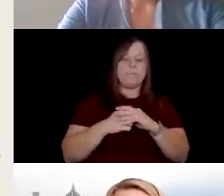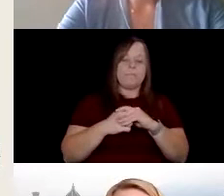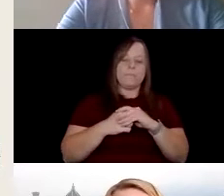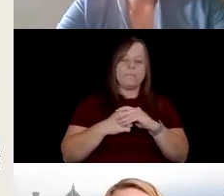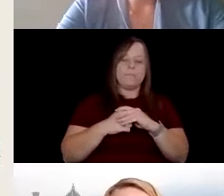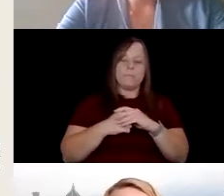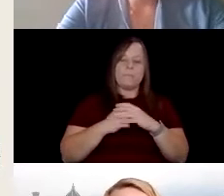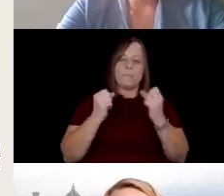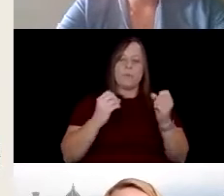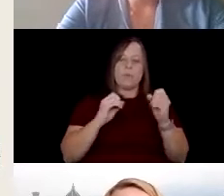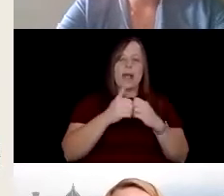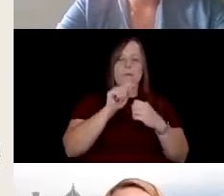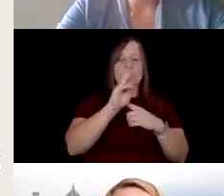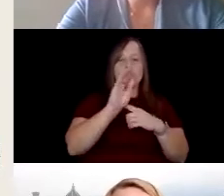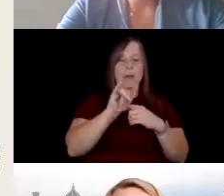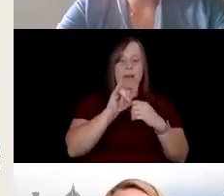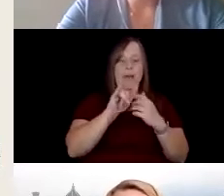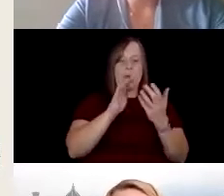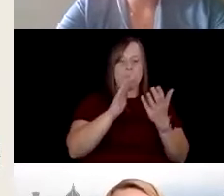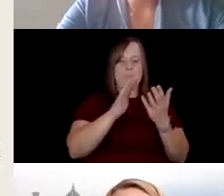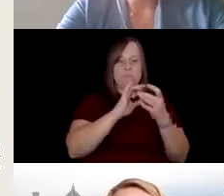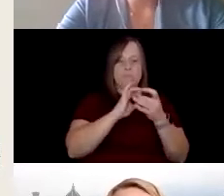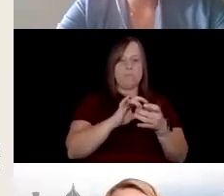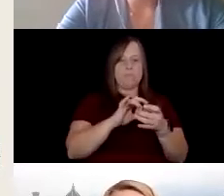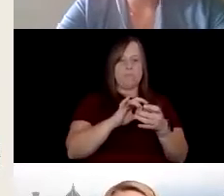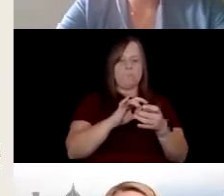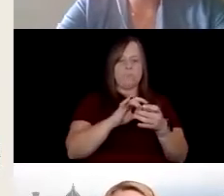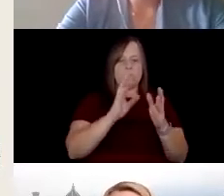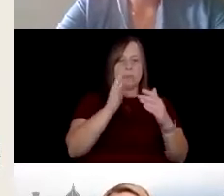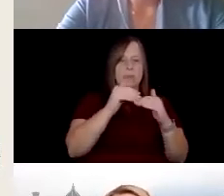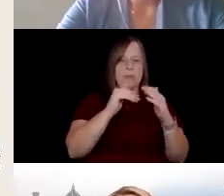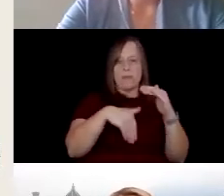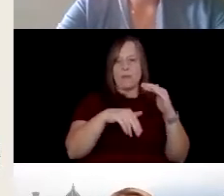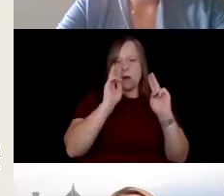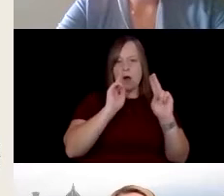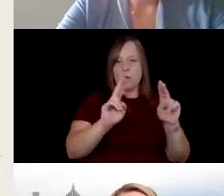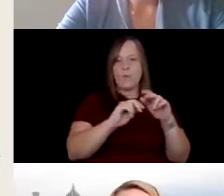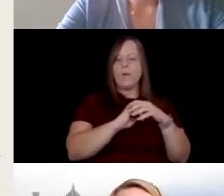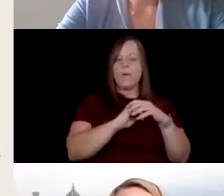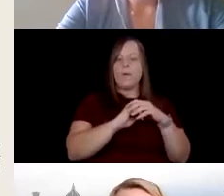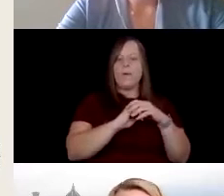So how can a TBI lead to you being discharged in a way that's less than honorable? So when you have a TBI,